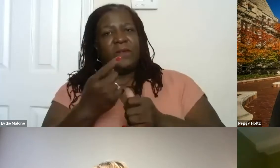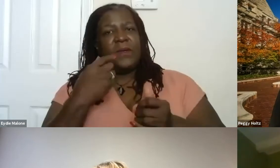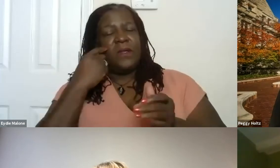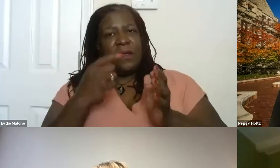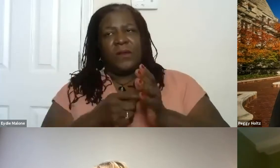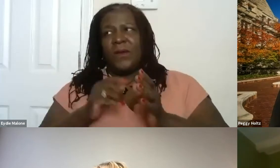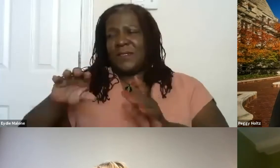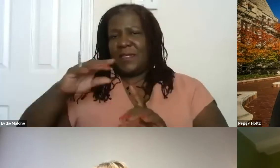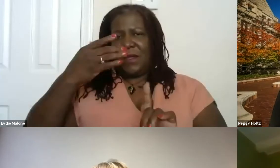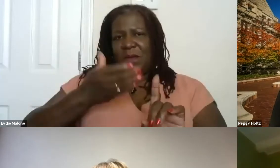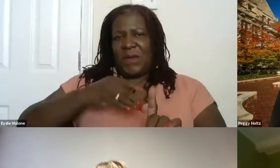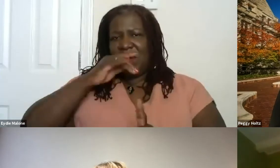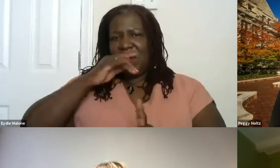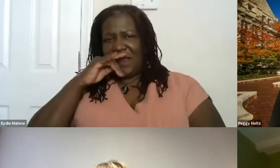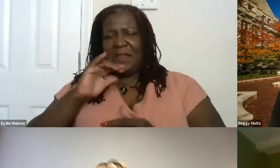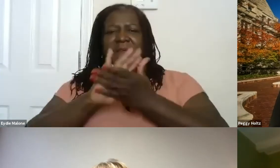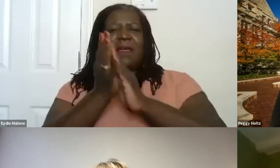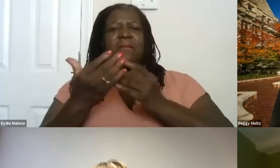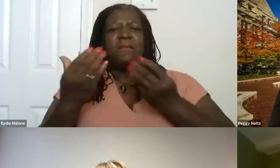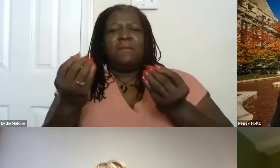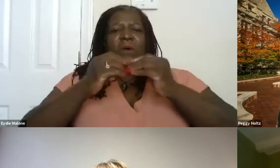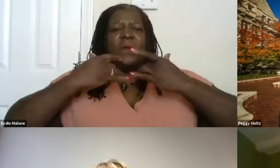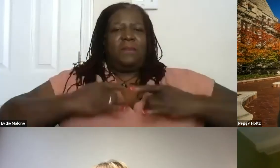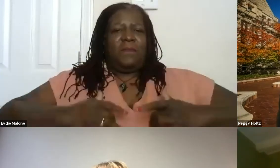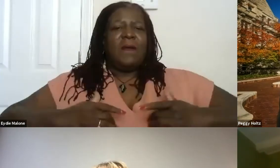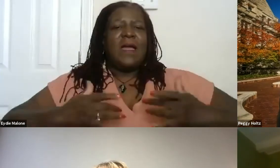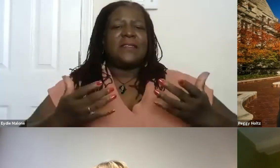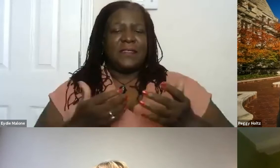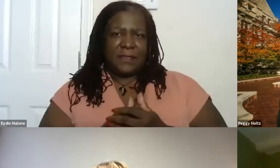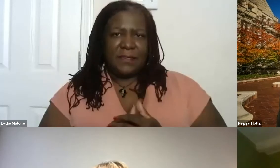kid. And she just became more depressed. I mean, this kid is like, with sunshine, they